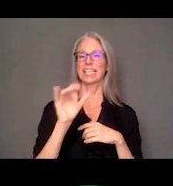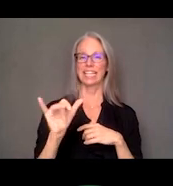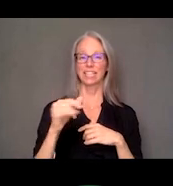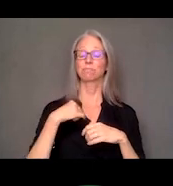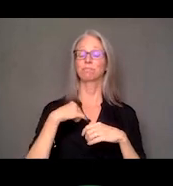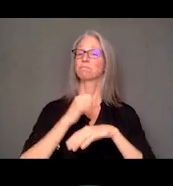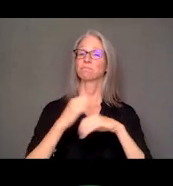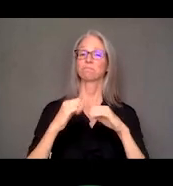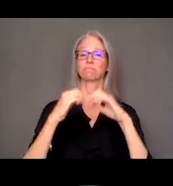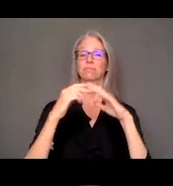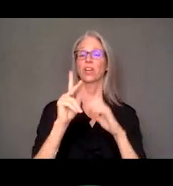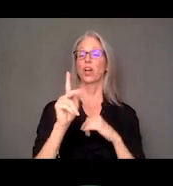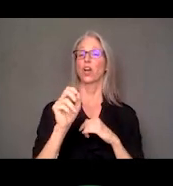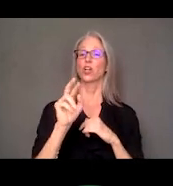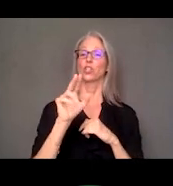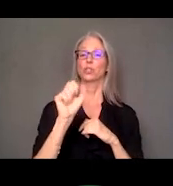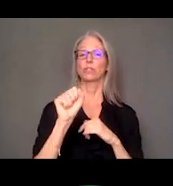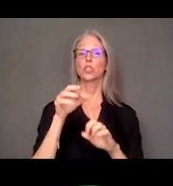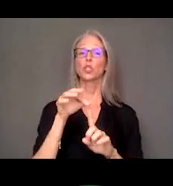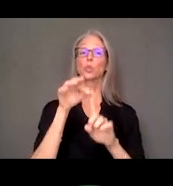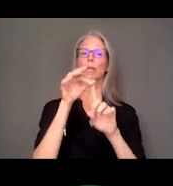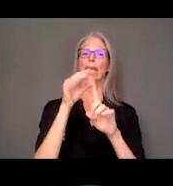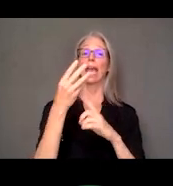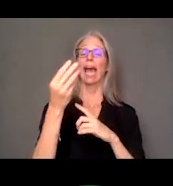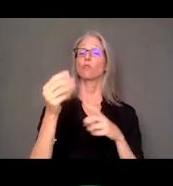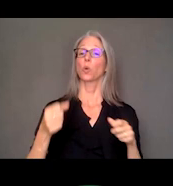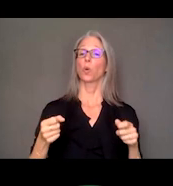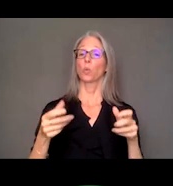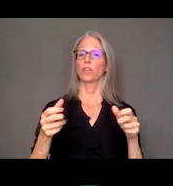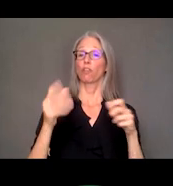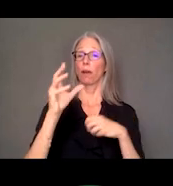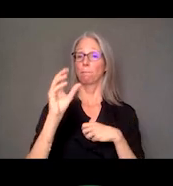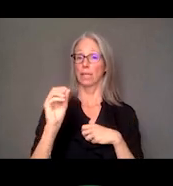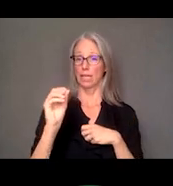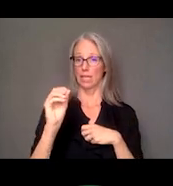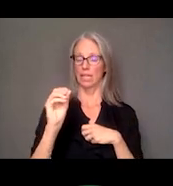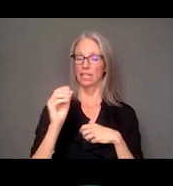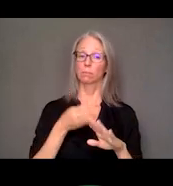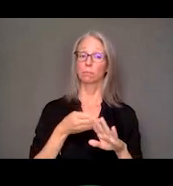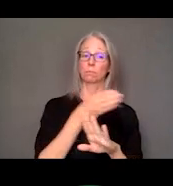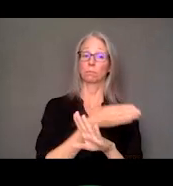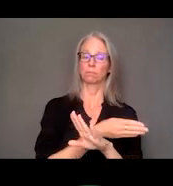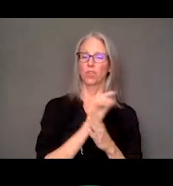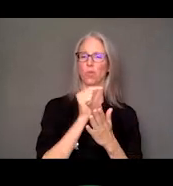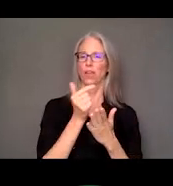Before starting catsis, I graduated in mechanical engineering at the University of Sherbrooke.